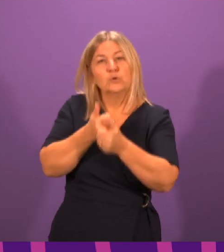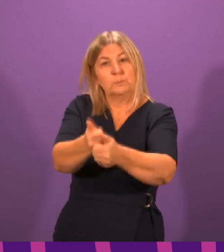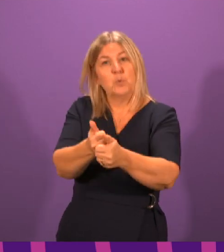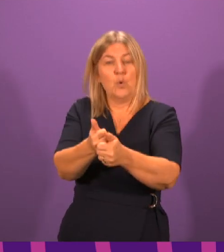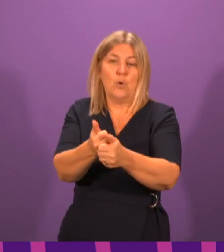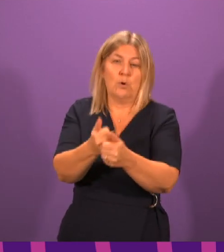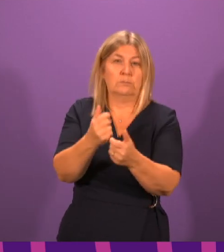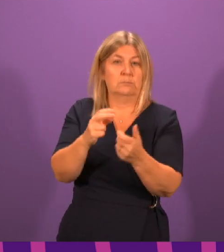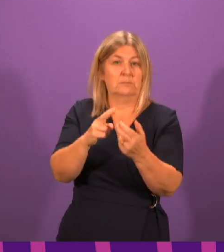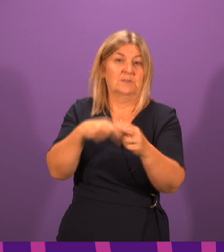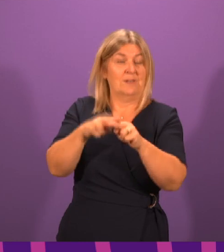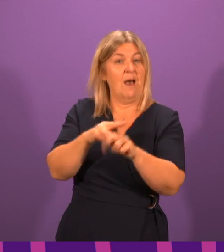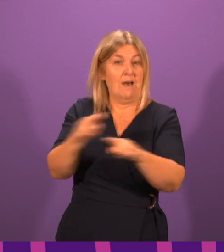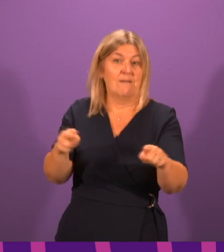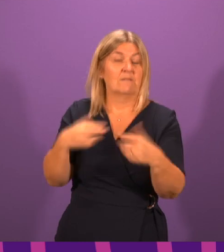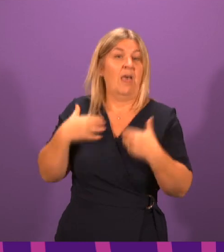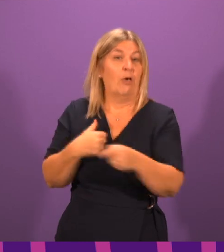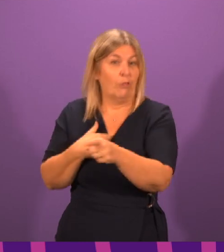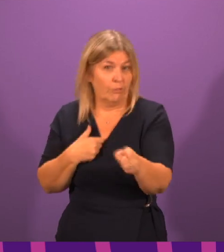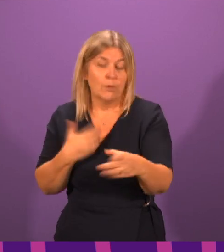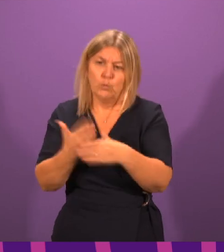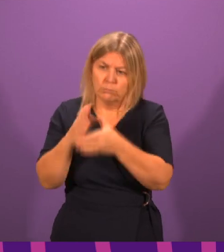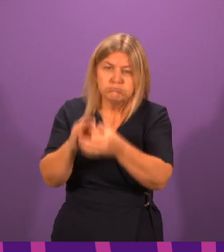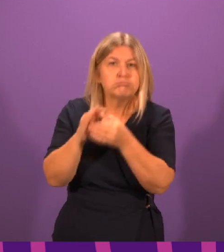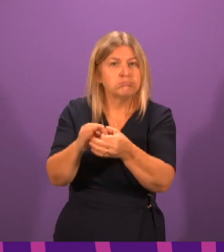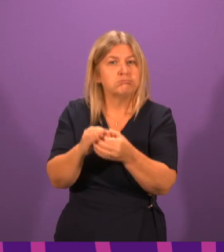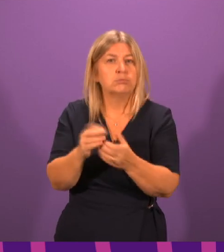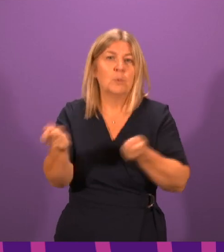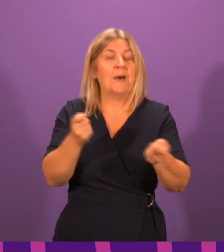healthcare services and to work with them to manage the next phase.